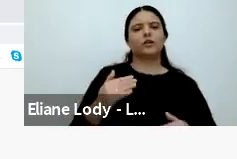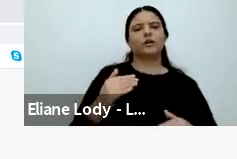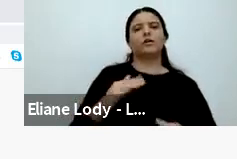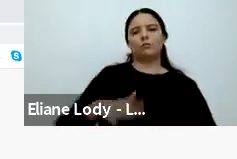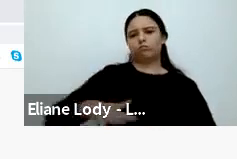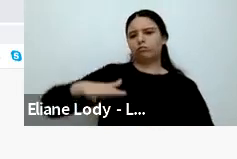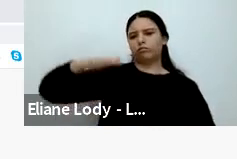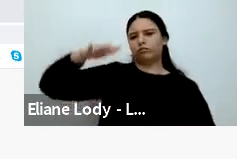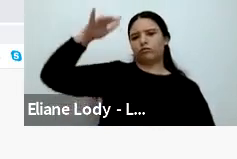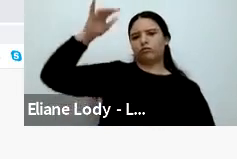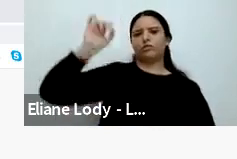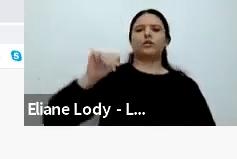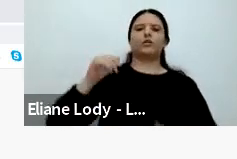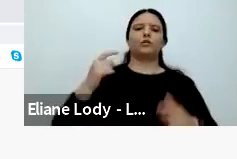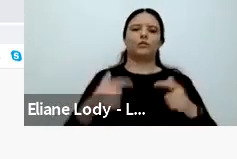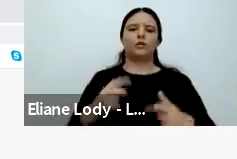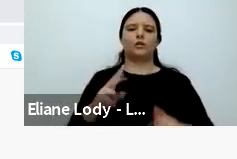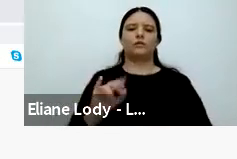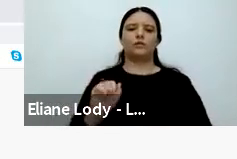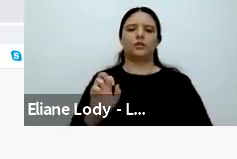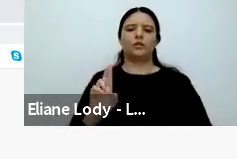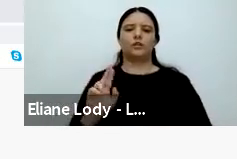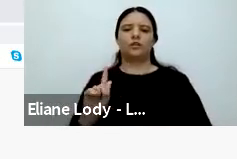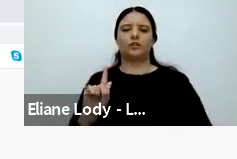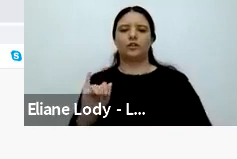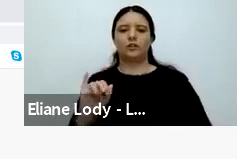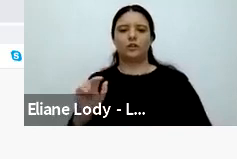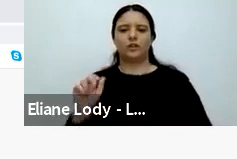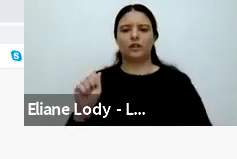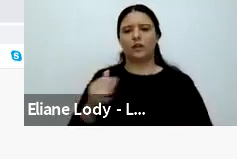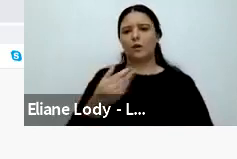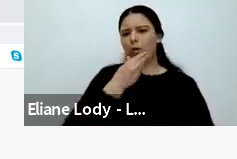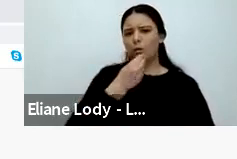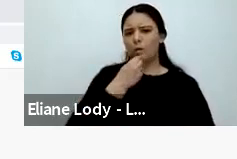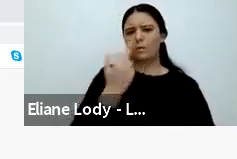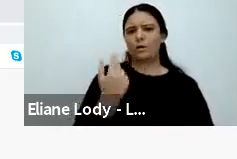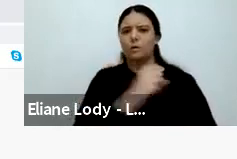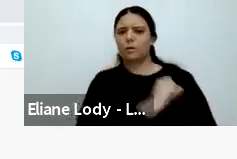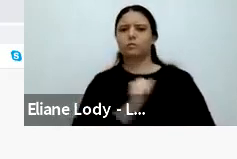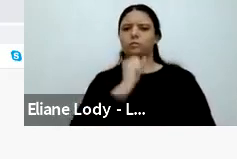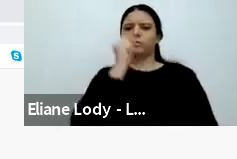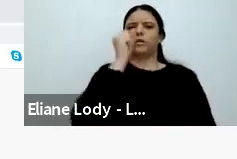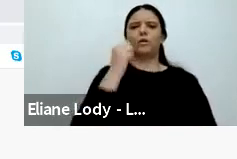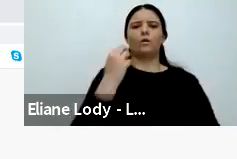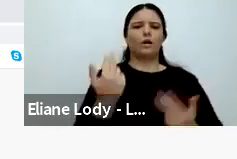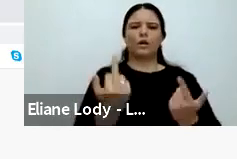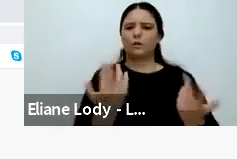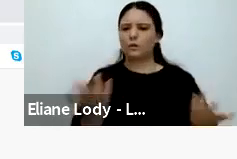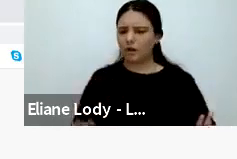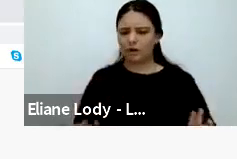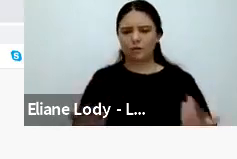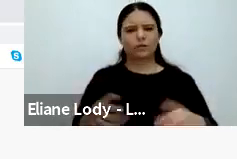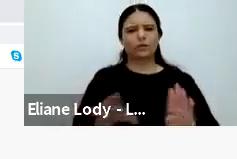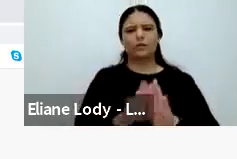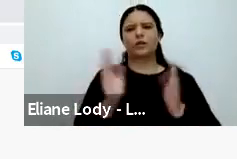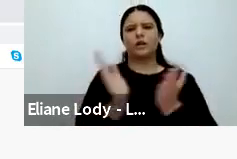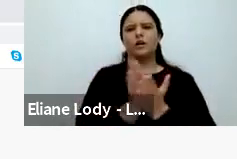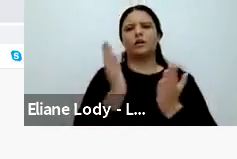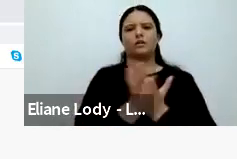he's from the state of Virginia. And he was And he was a hero. All of our history books.